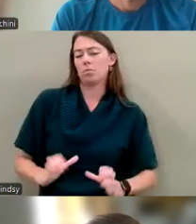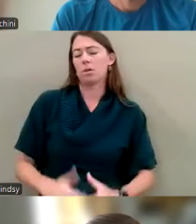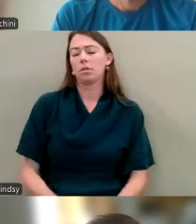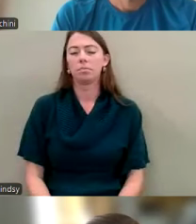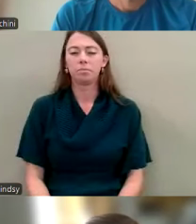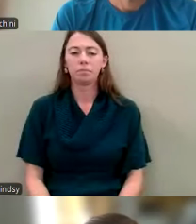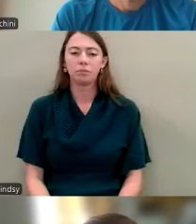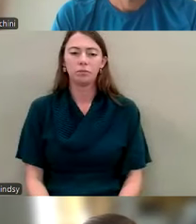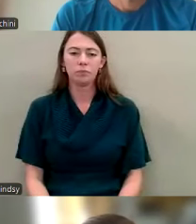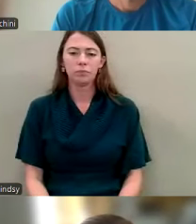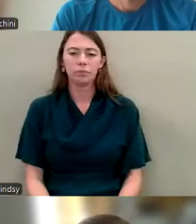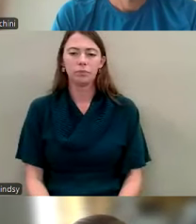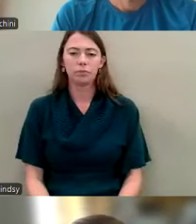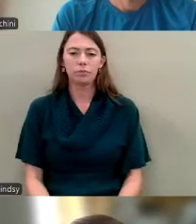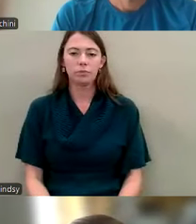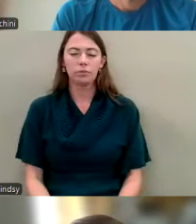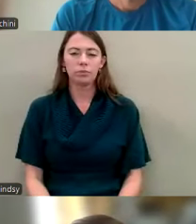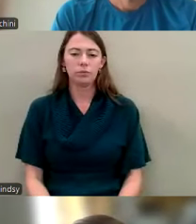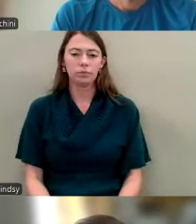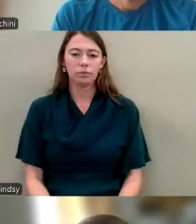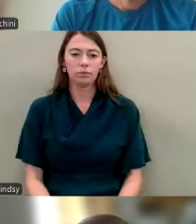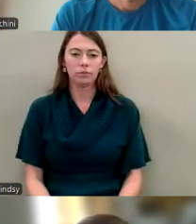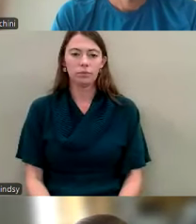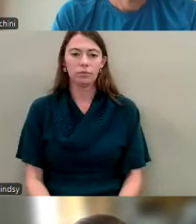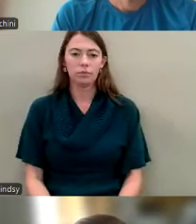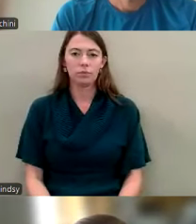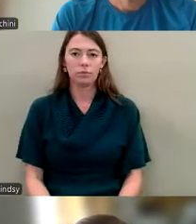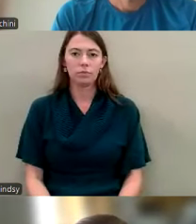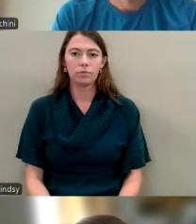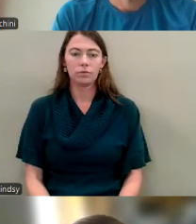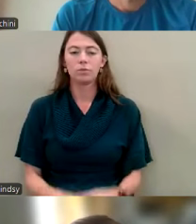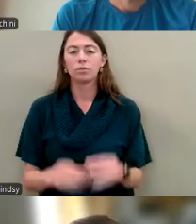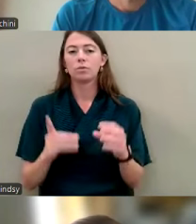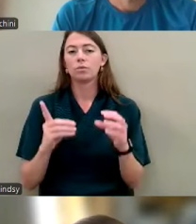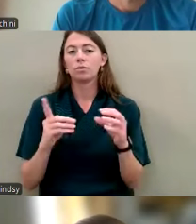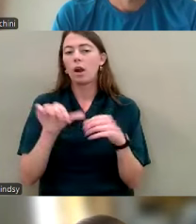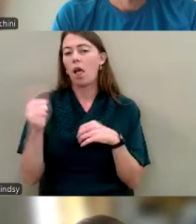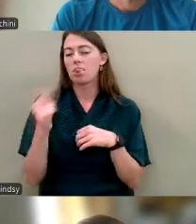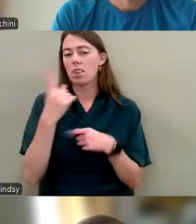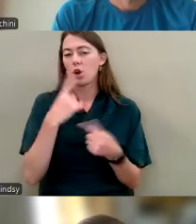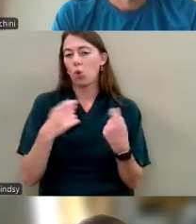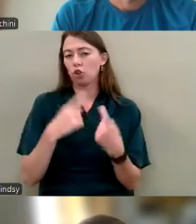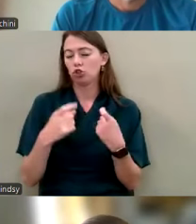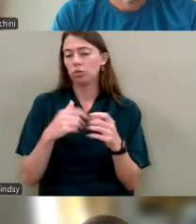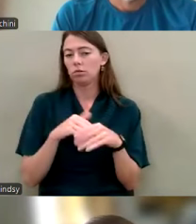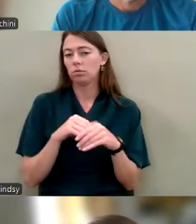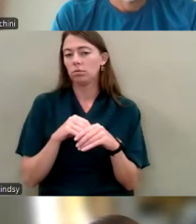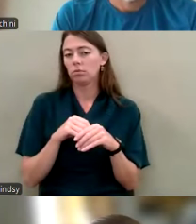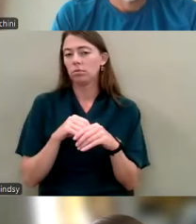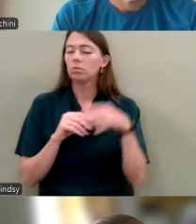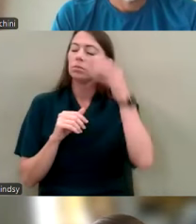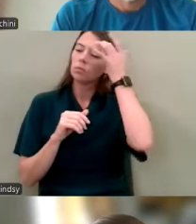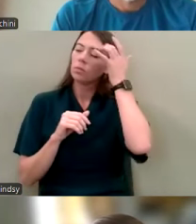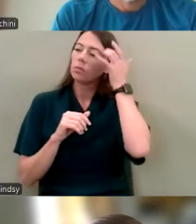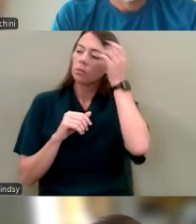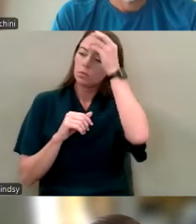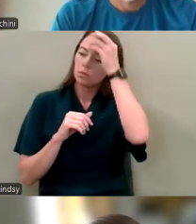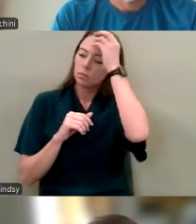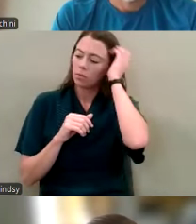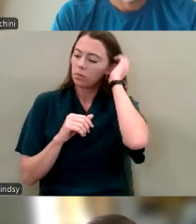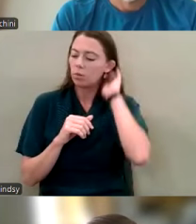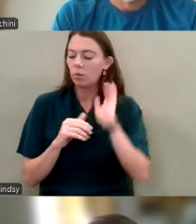And then we have another question in the Q&A. Why do you think that accessibility has come in a bit